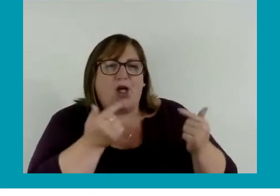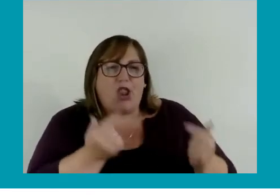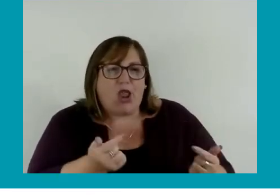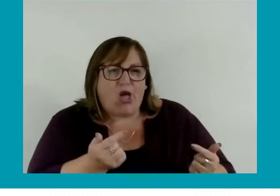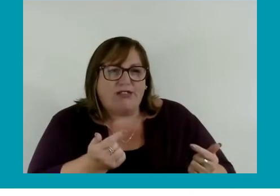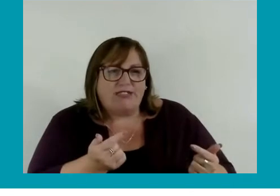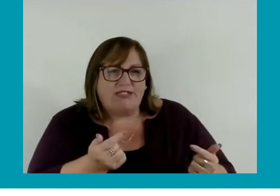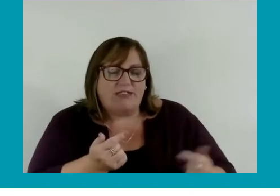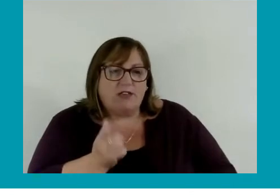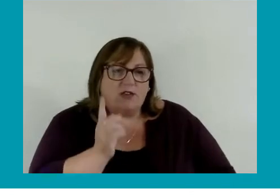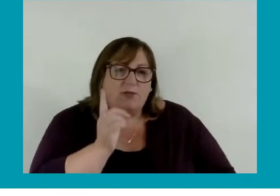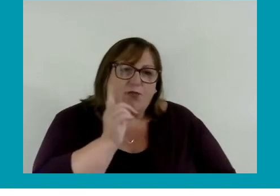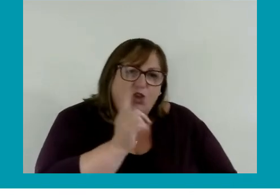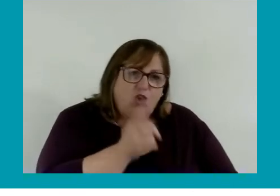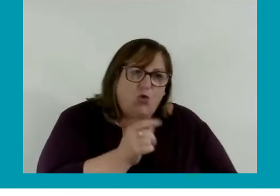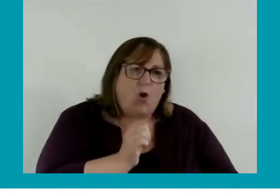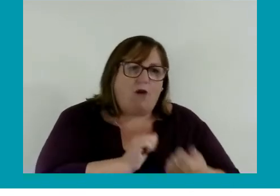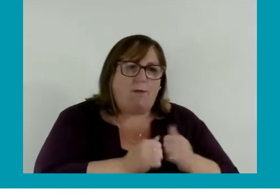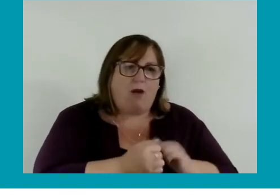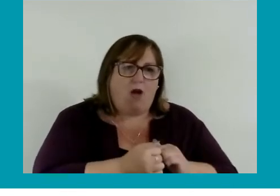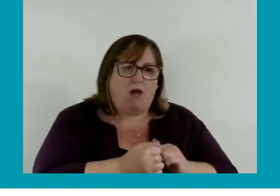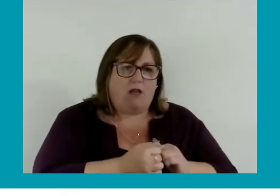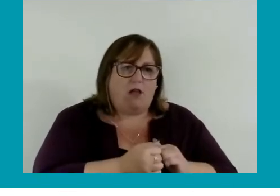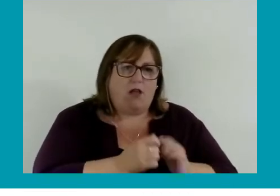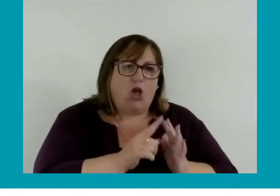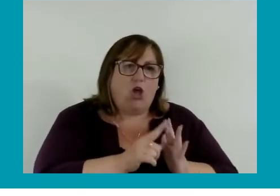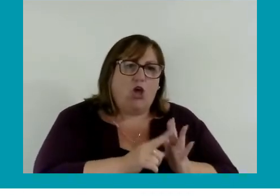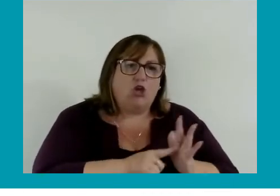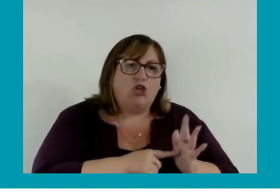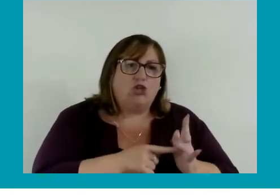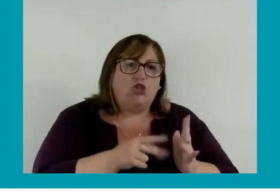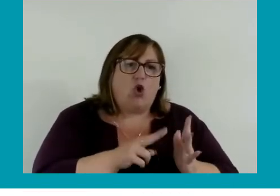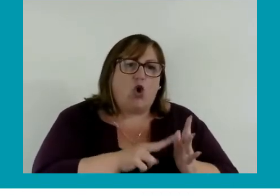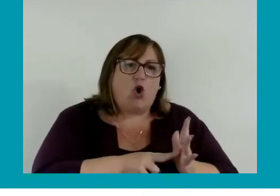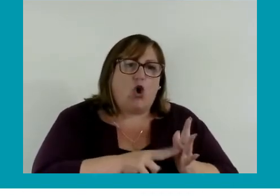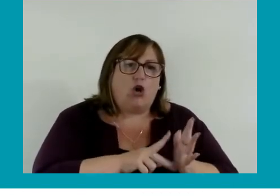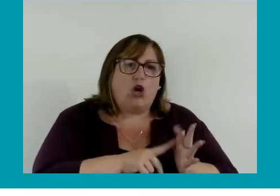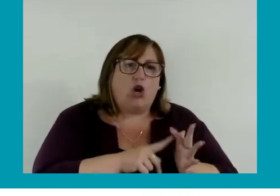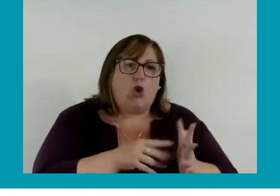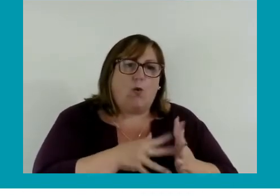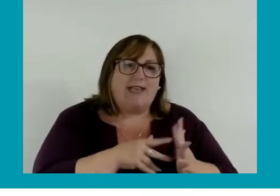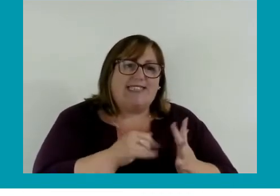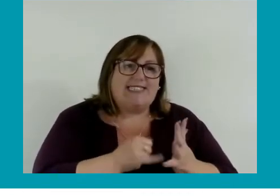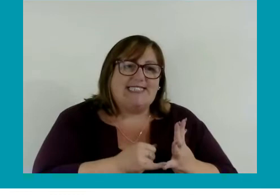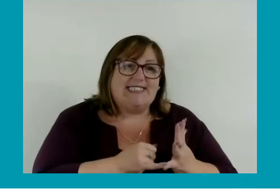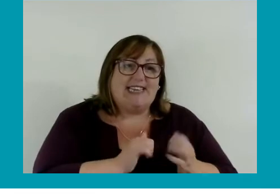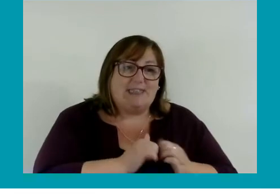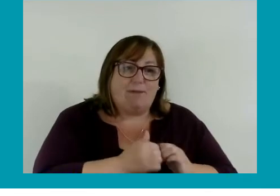partner john lewis is a partner uh the fire warden is a partner everyone's working collaboratively